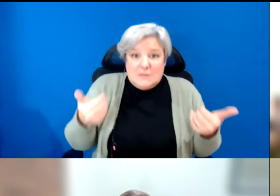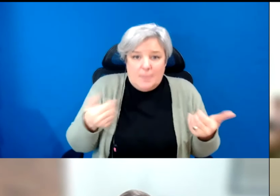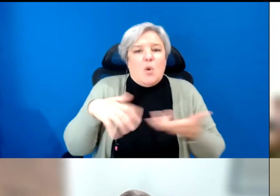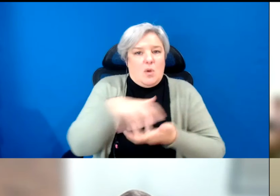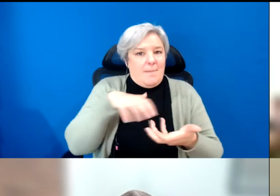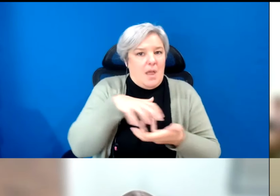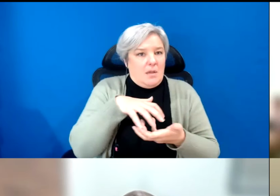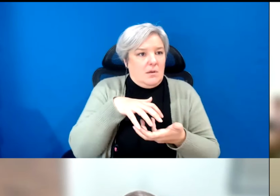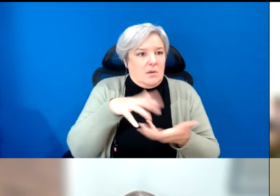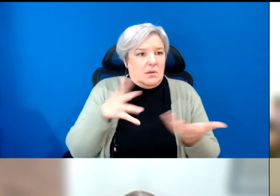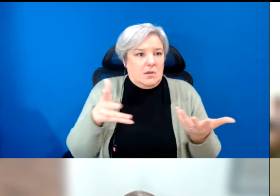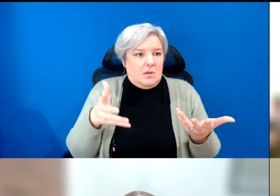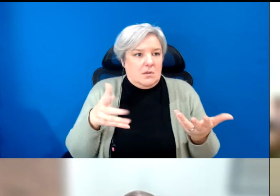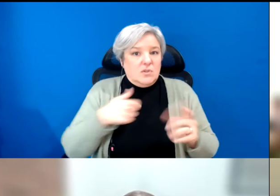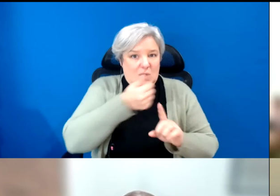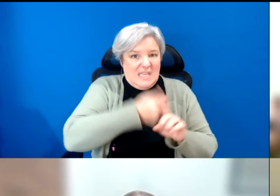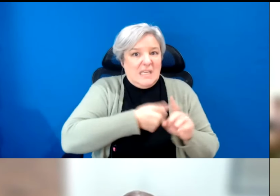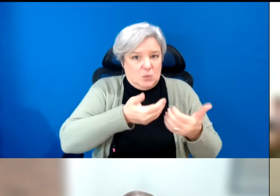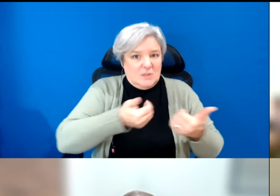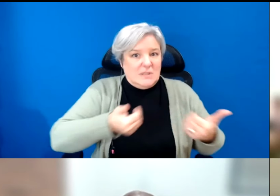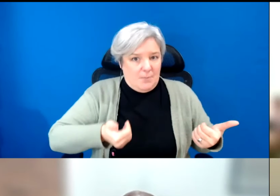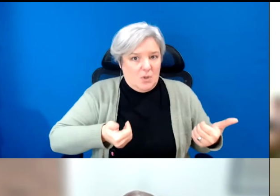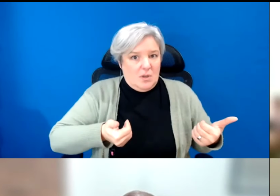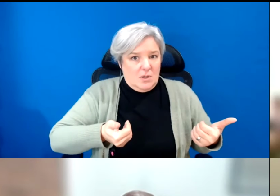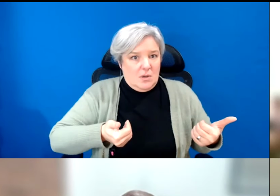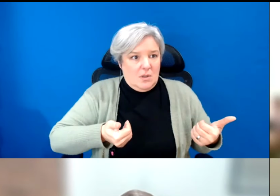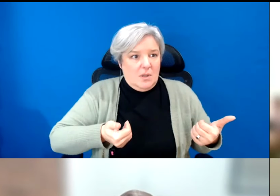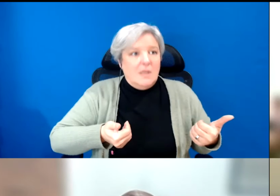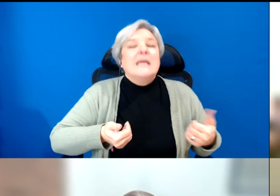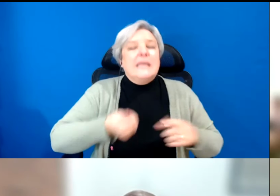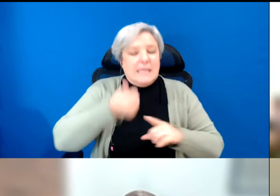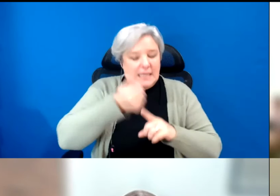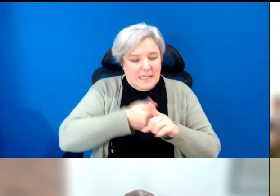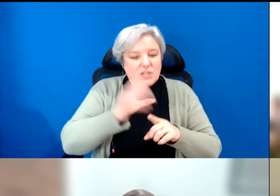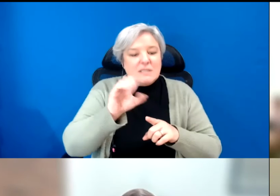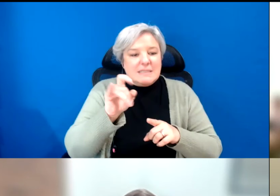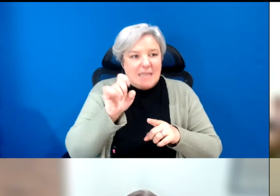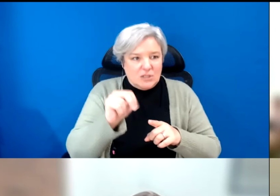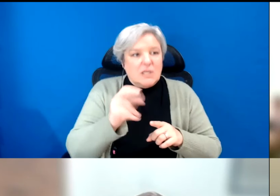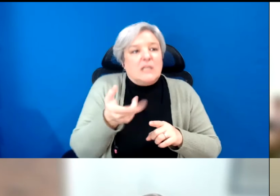or each one is going to be separate on a separate file. Each section will be on its own file.